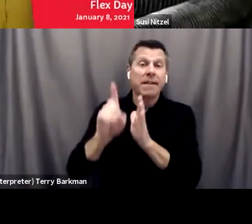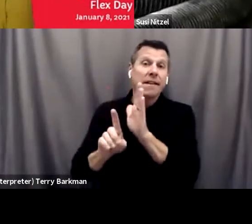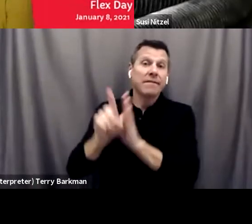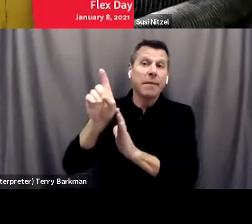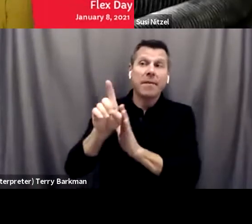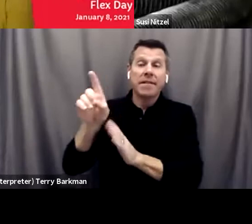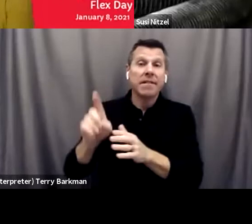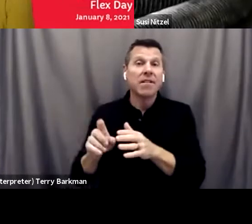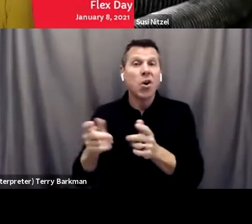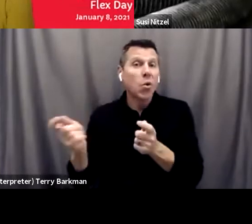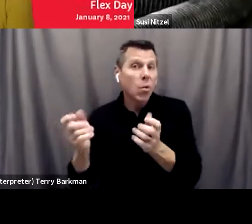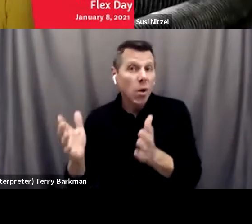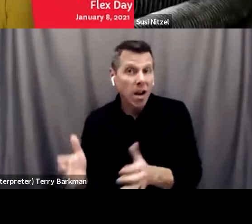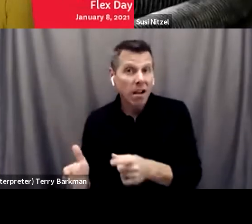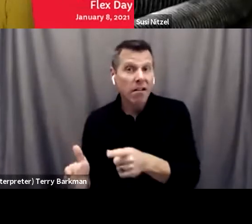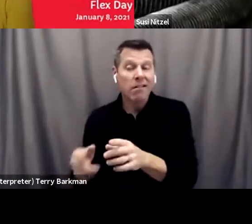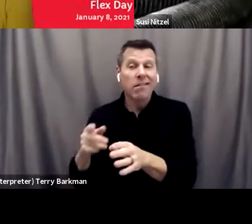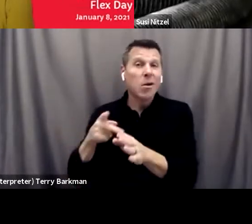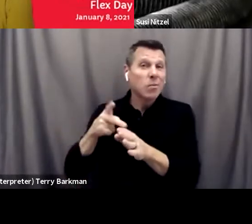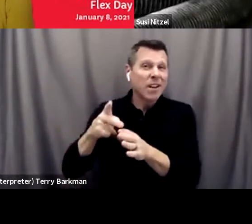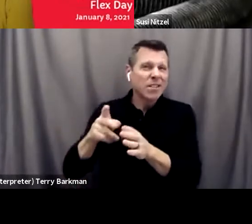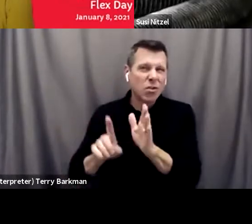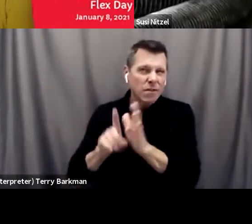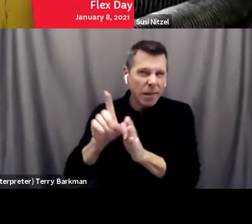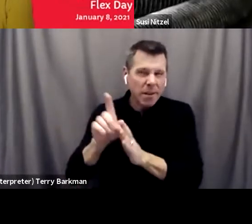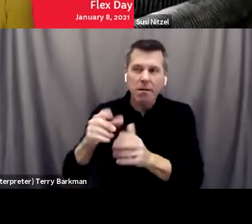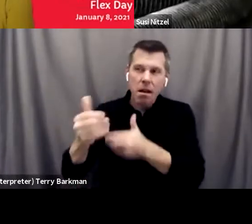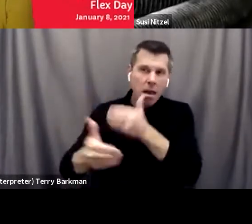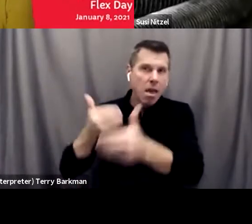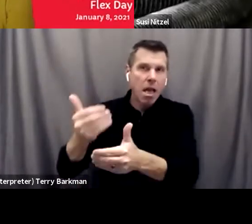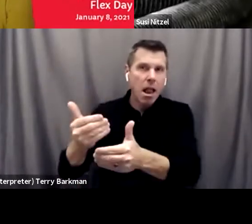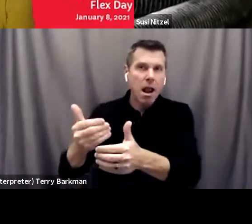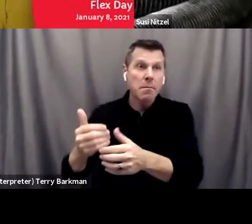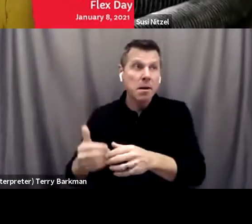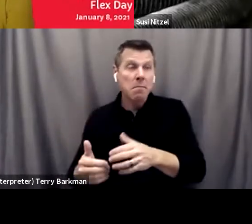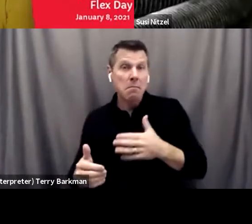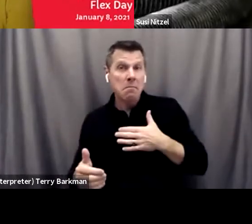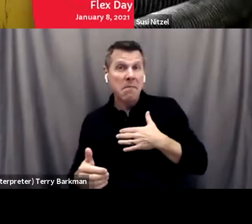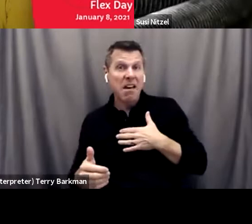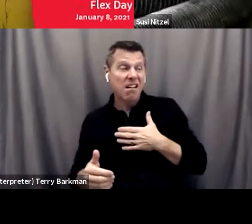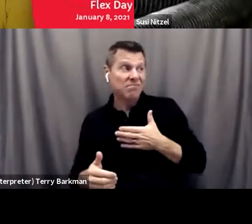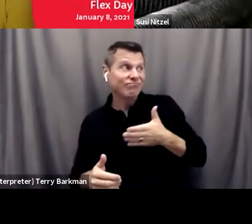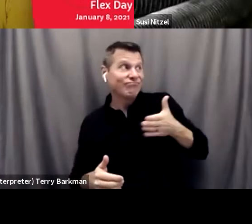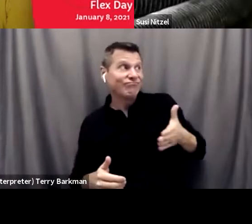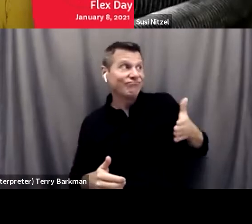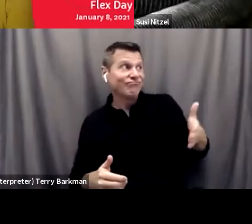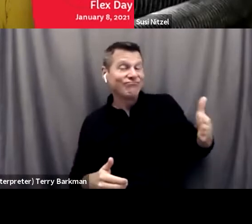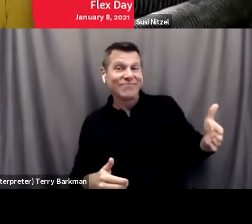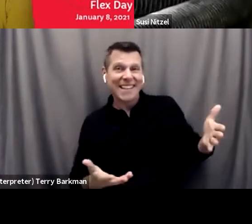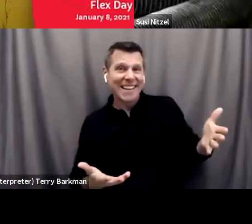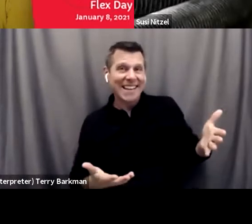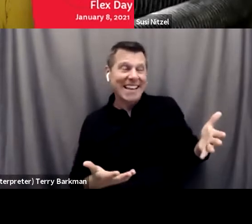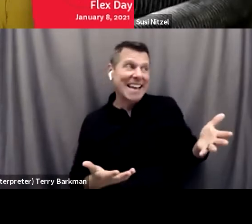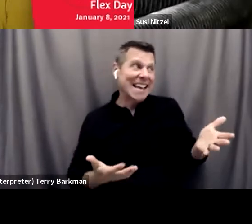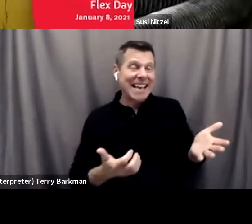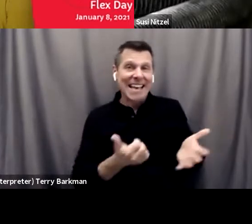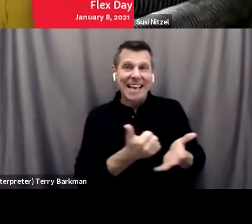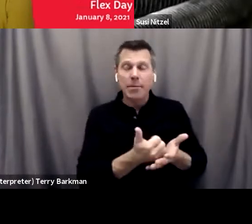professional development. But I know that doesn't help my fellow classified because they're saying, you know, I'm, I'm I booked